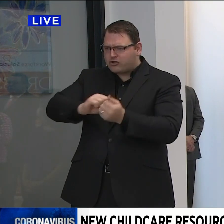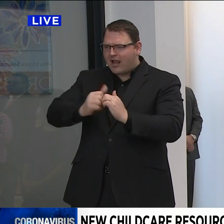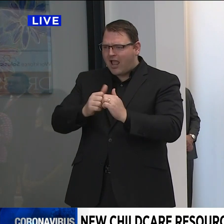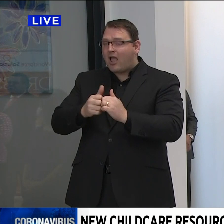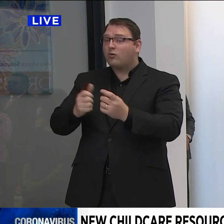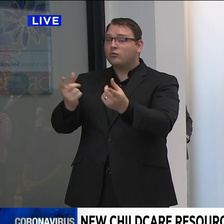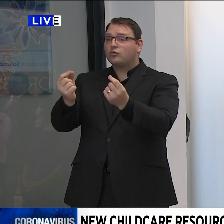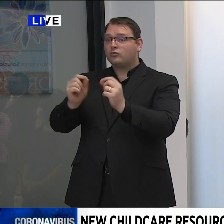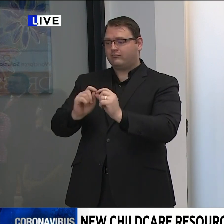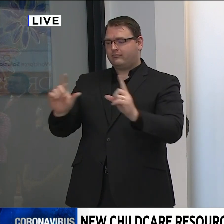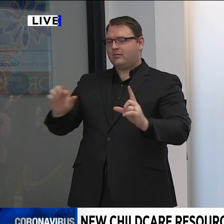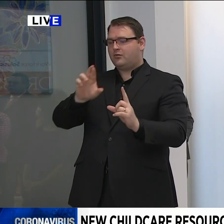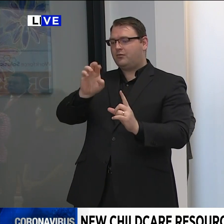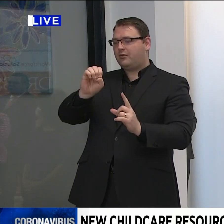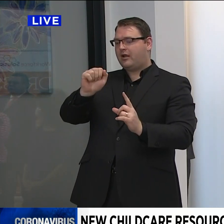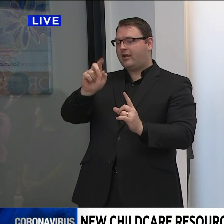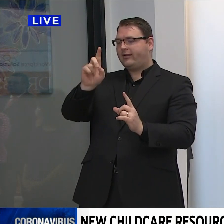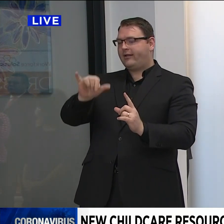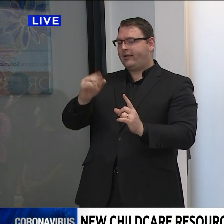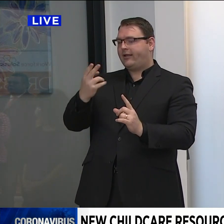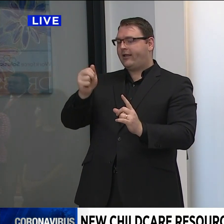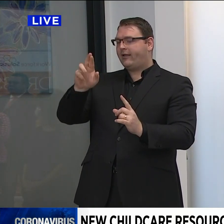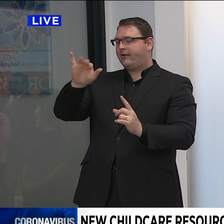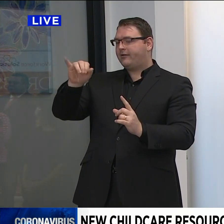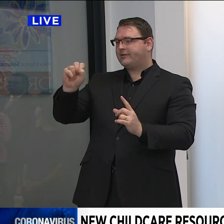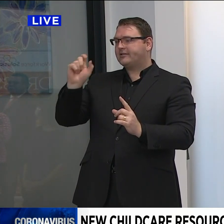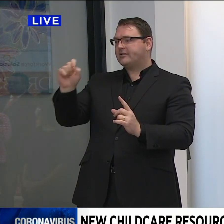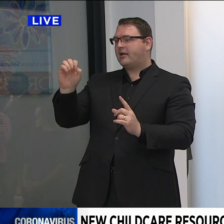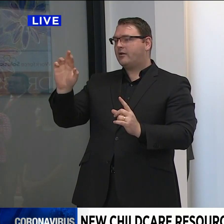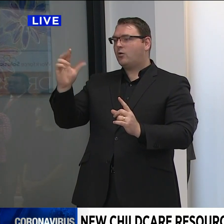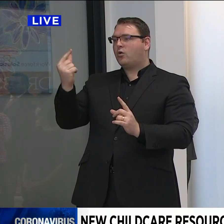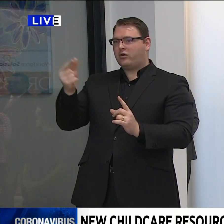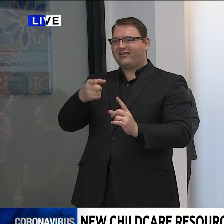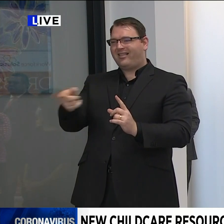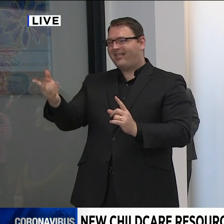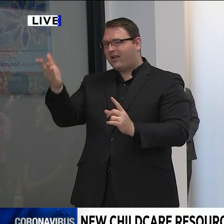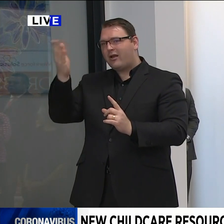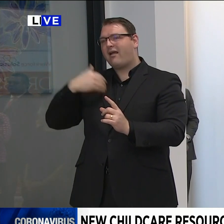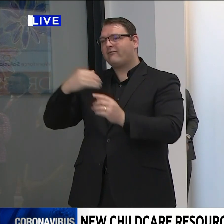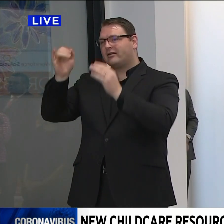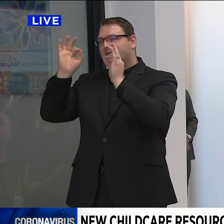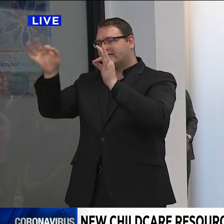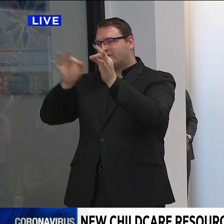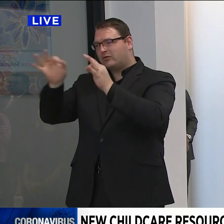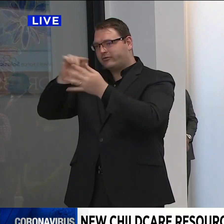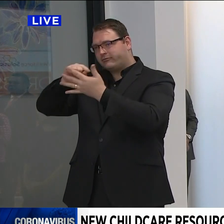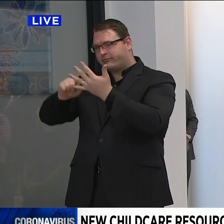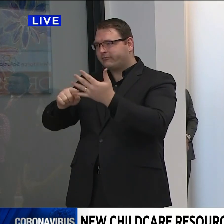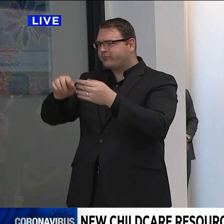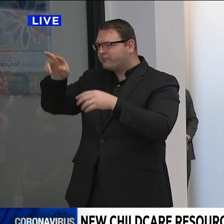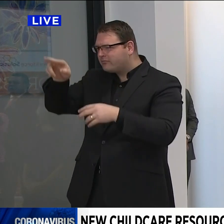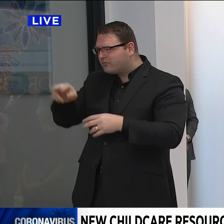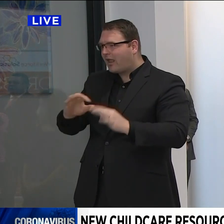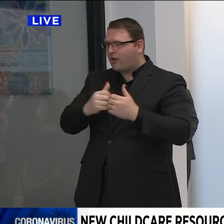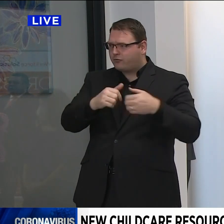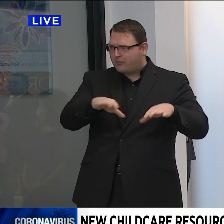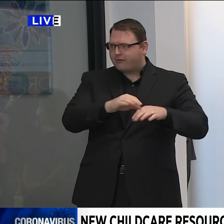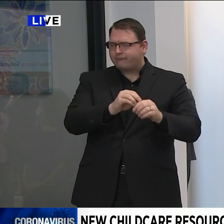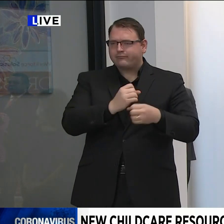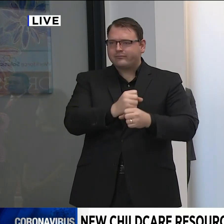so I’m going to be wearing this one and folks who would like to one and folks who would like to make one or understand how to make one or understand how to wear one. How to watch one it wear one. How to watch one it said or you can go to ready